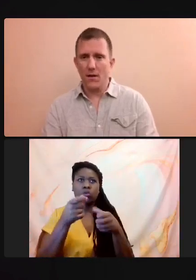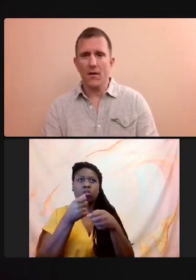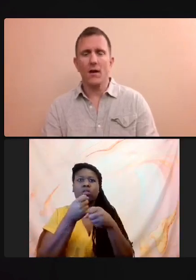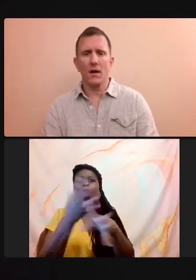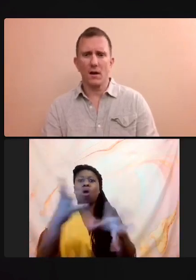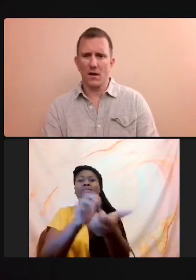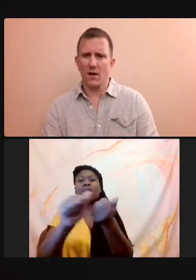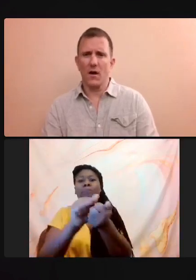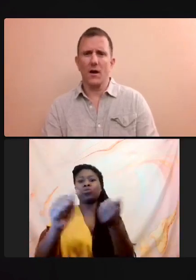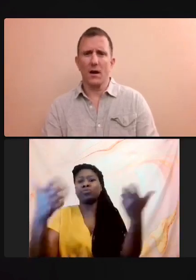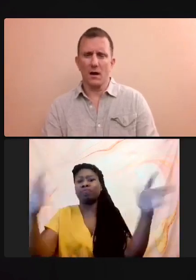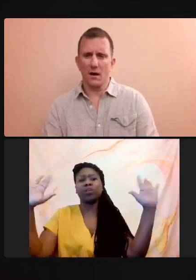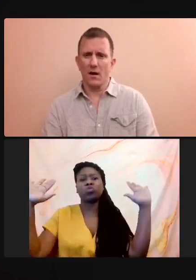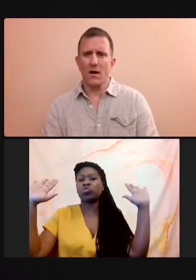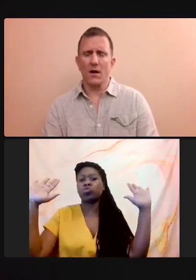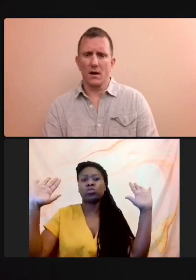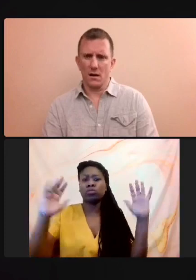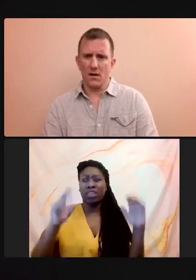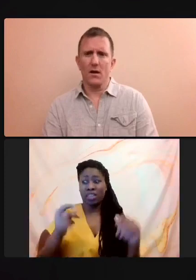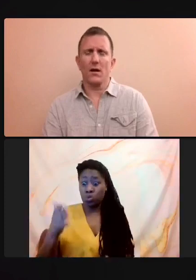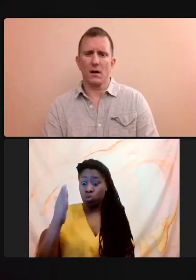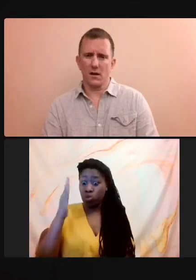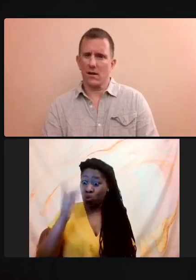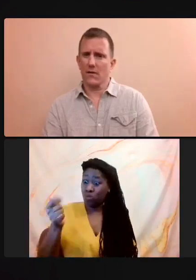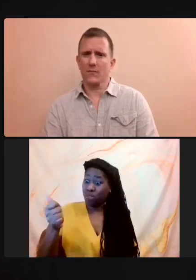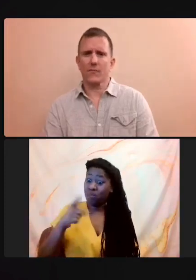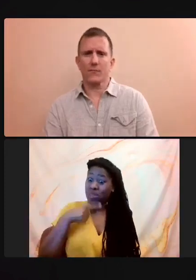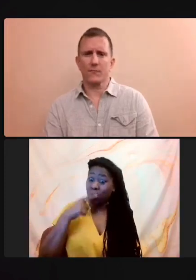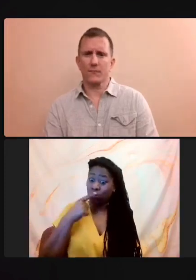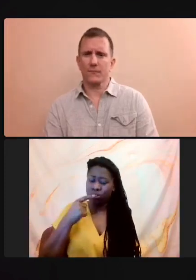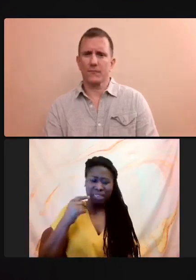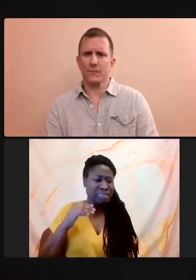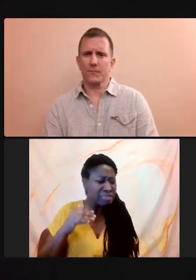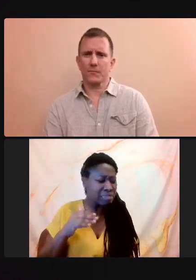But you have these non deaf people who are teaching and basically taking over